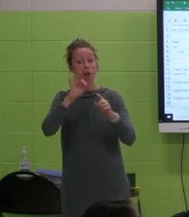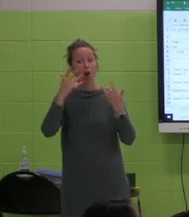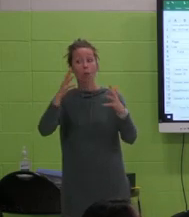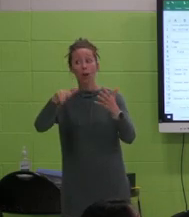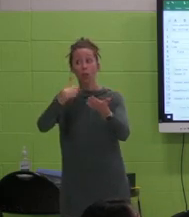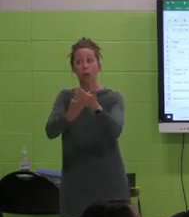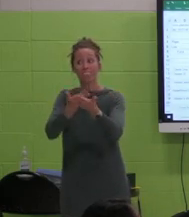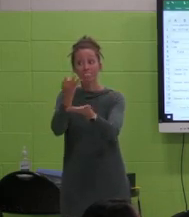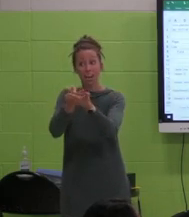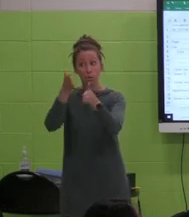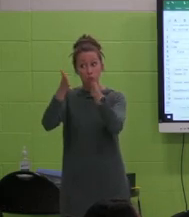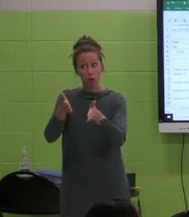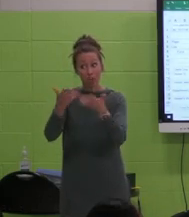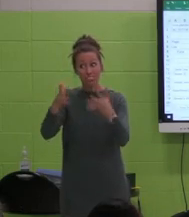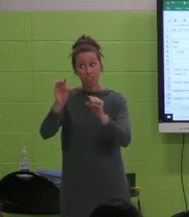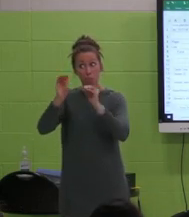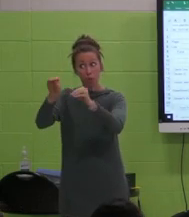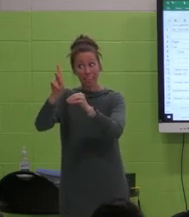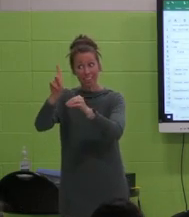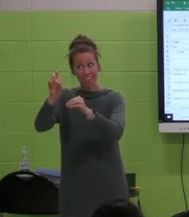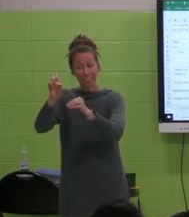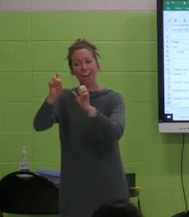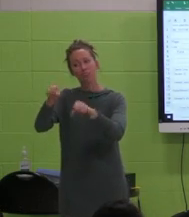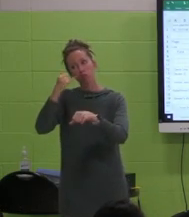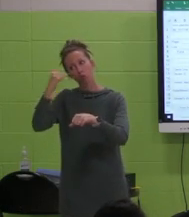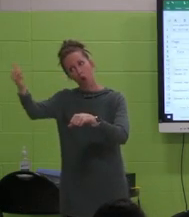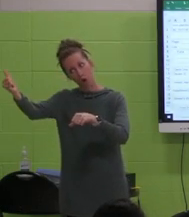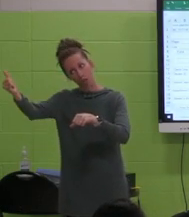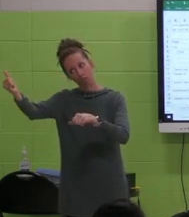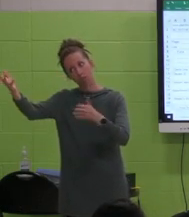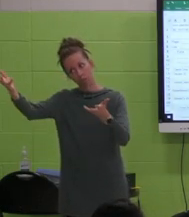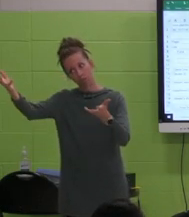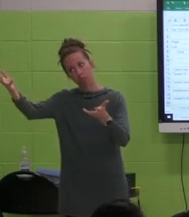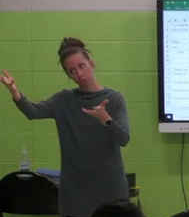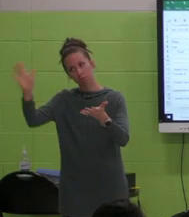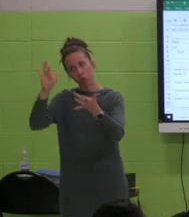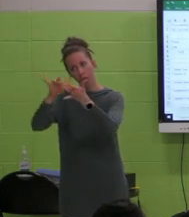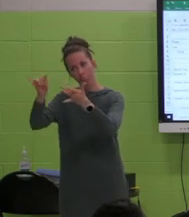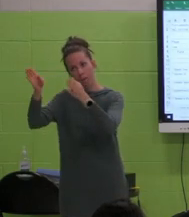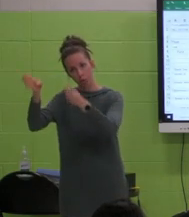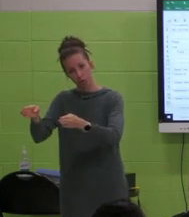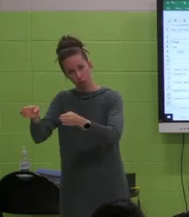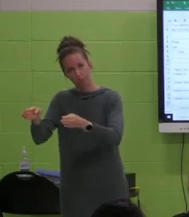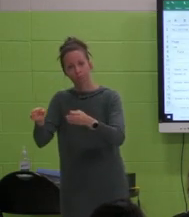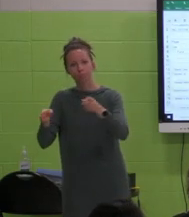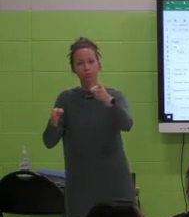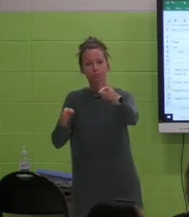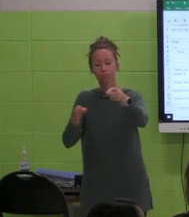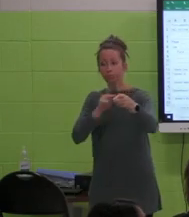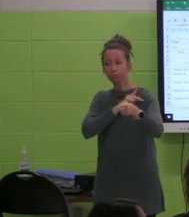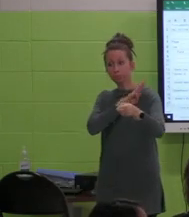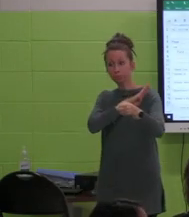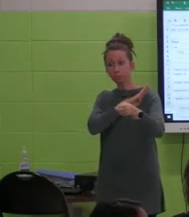they put it into KDE then you contact them every time each one that I pull up it has the option to